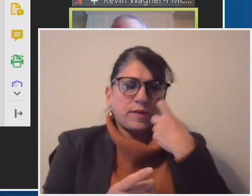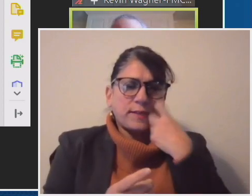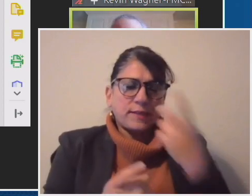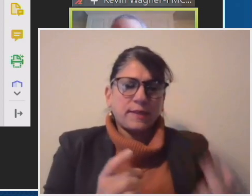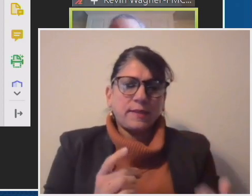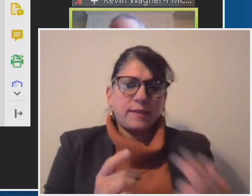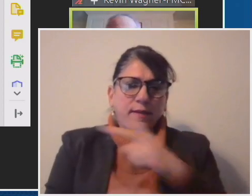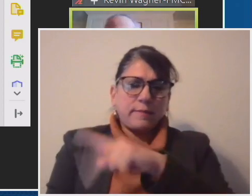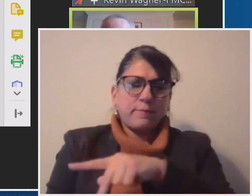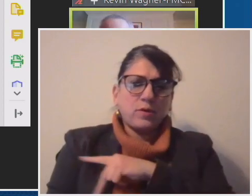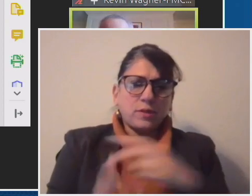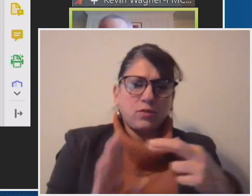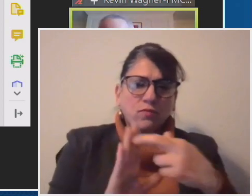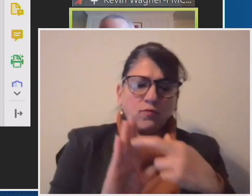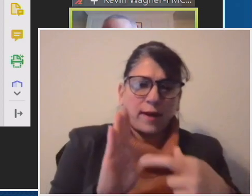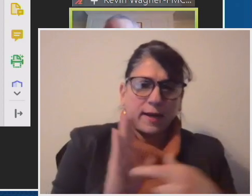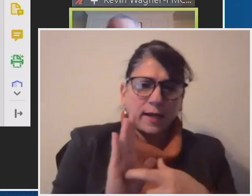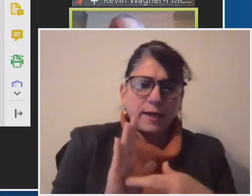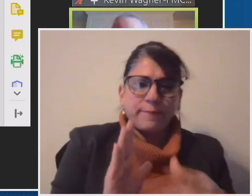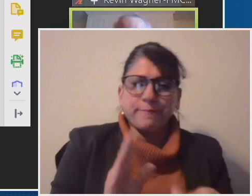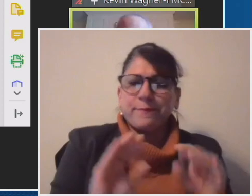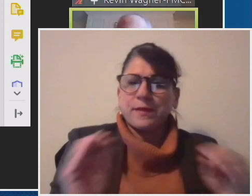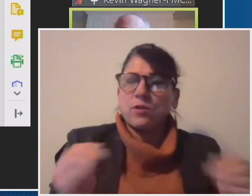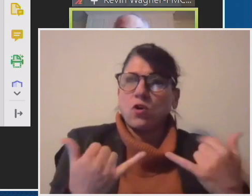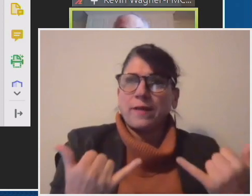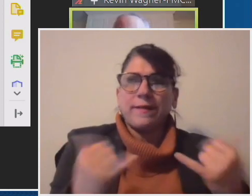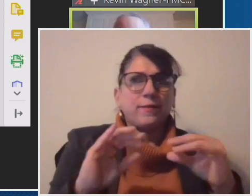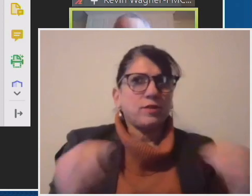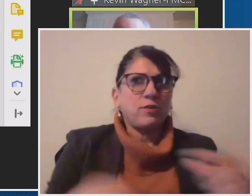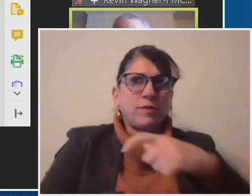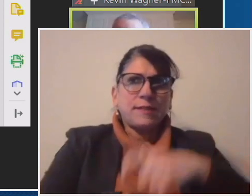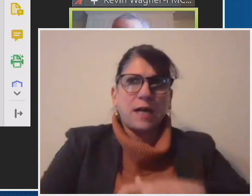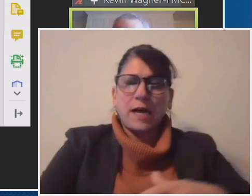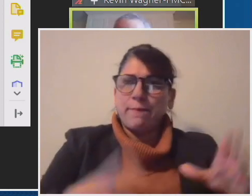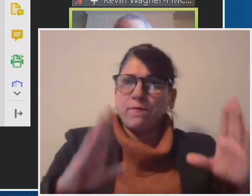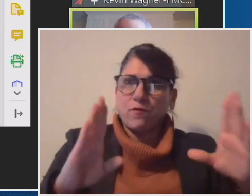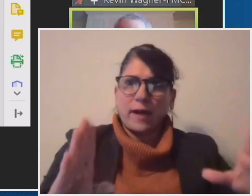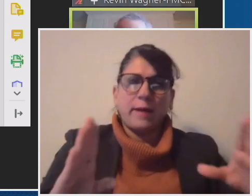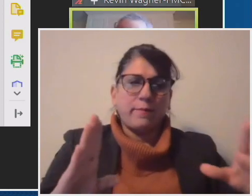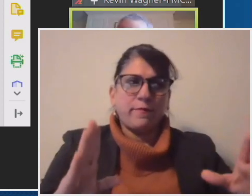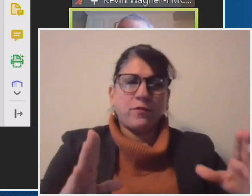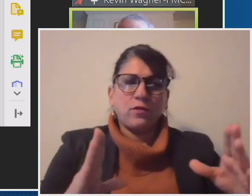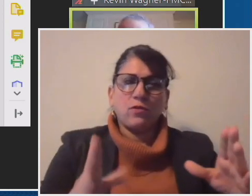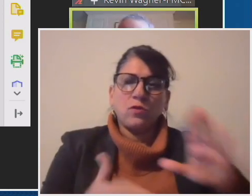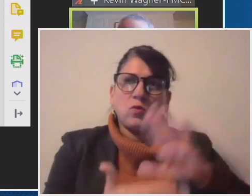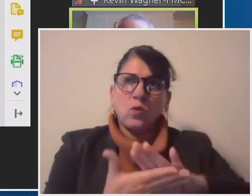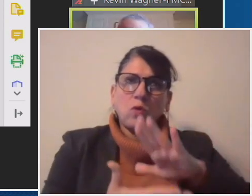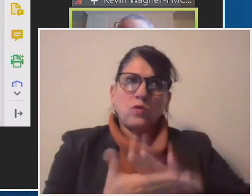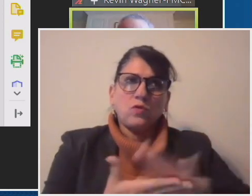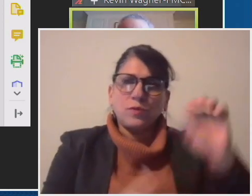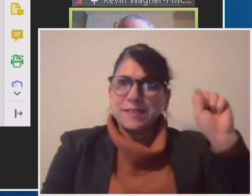Currently, there is no time frame for institutions to submit final claims to